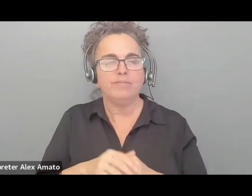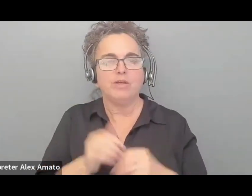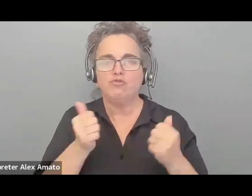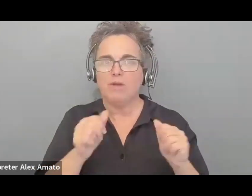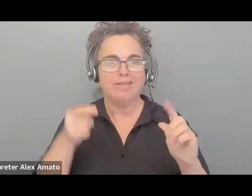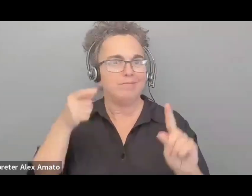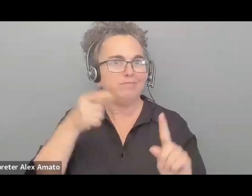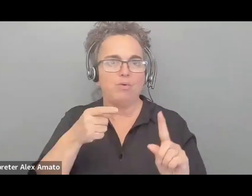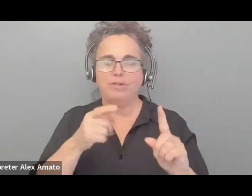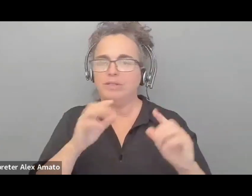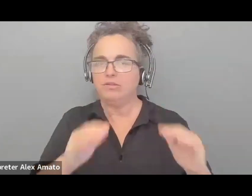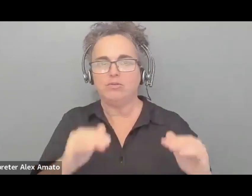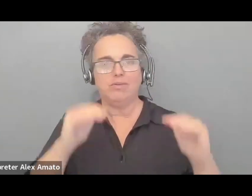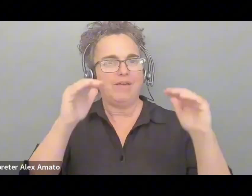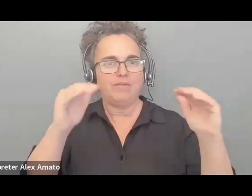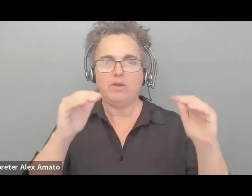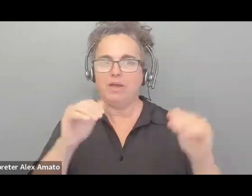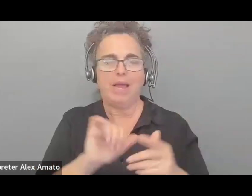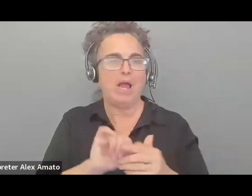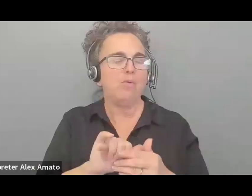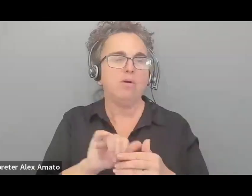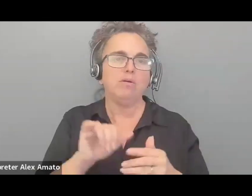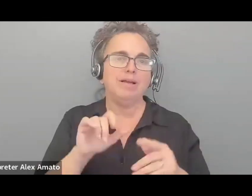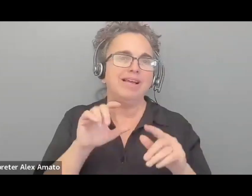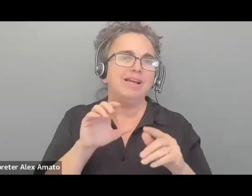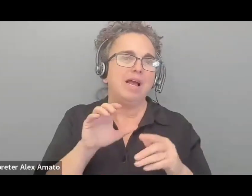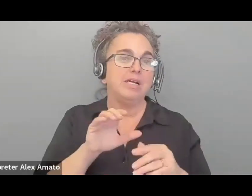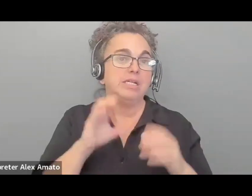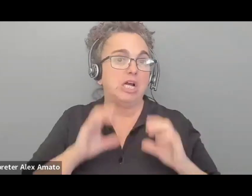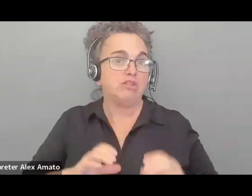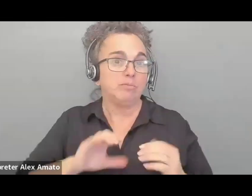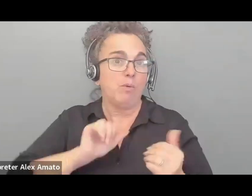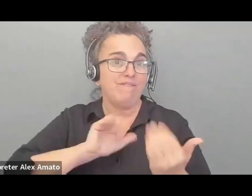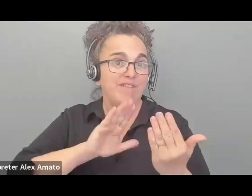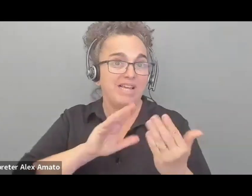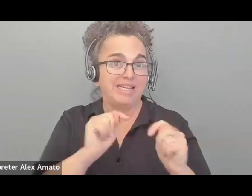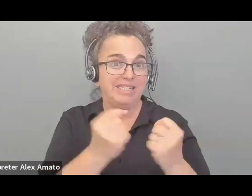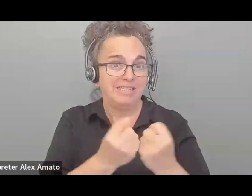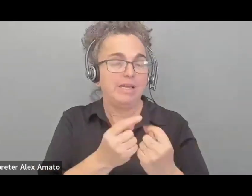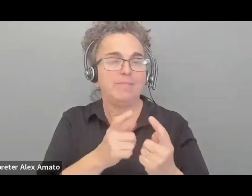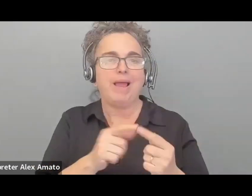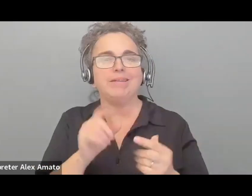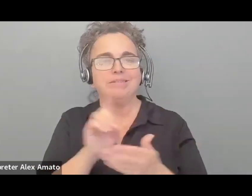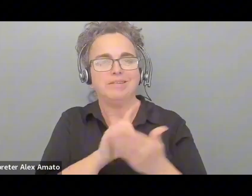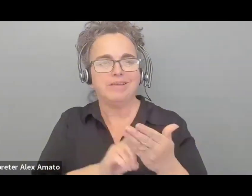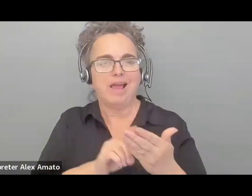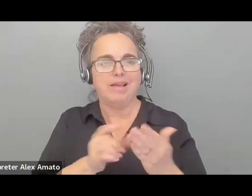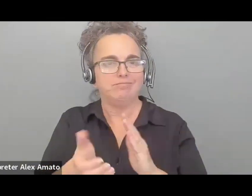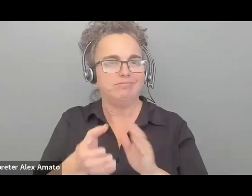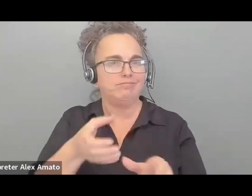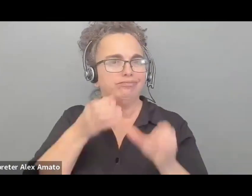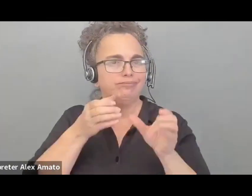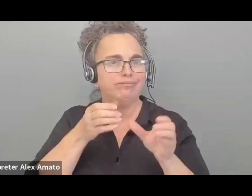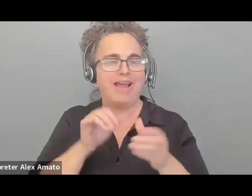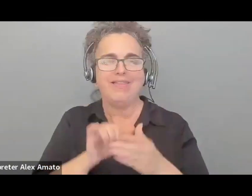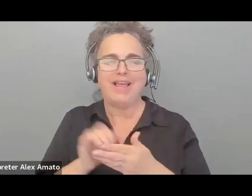and inclusive design research. And that's the, that's the expertise I'm trying to bring in today. And hopefully I can answer some